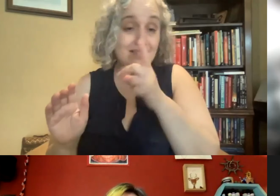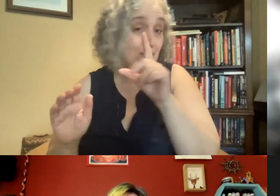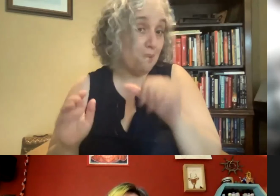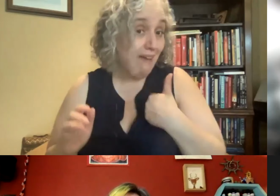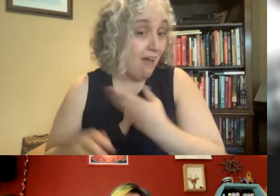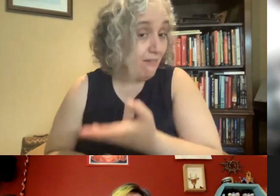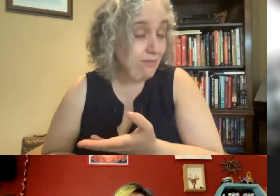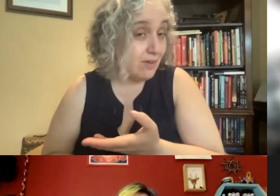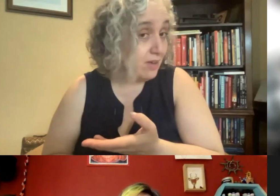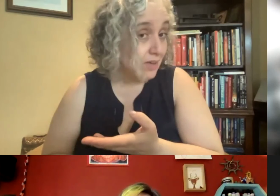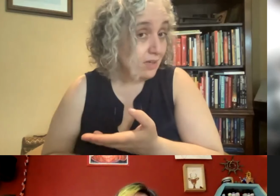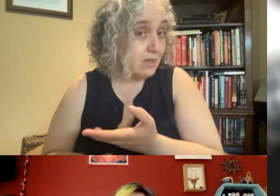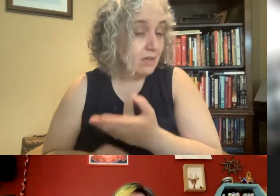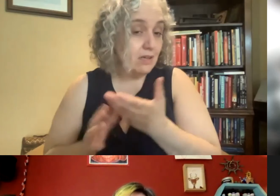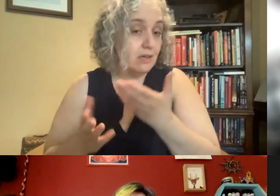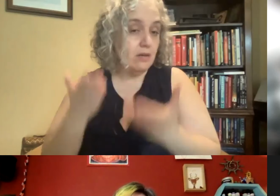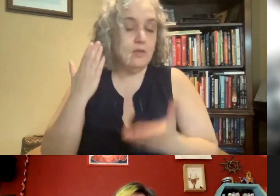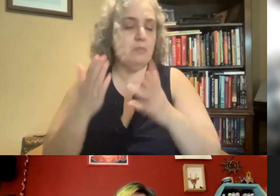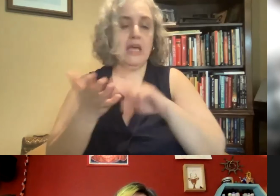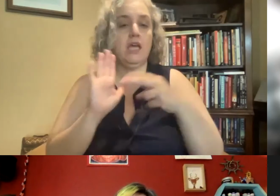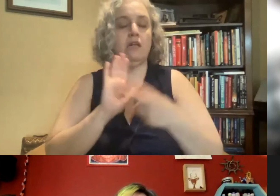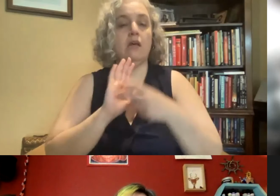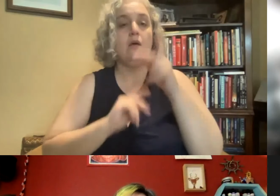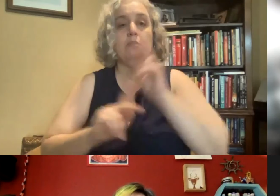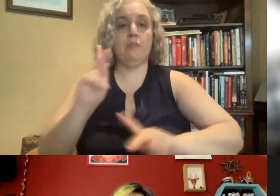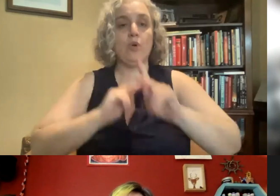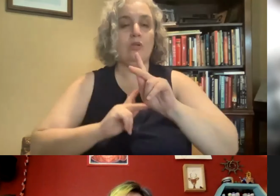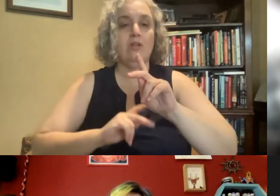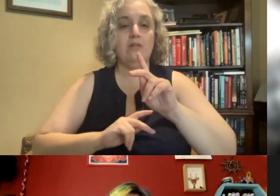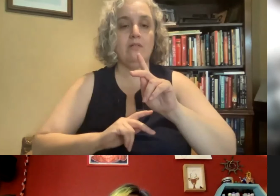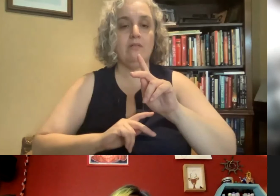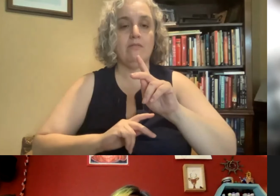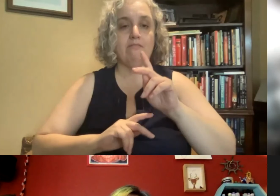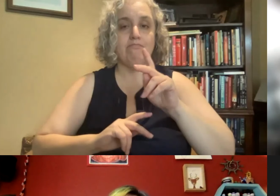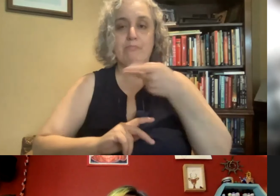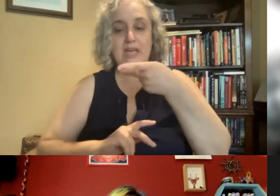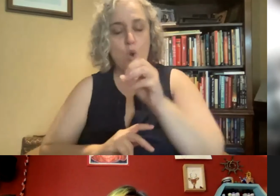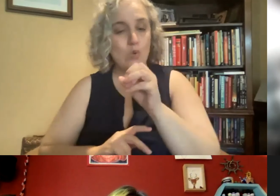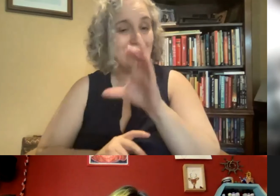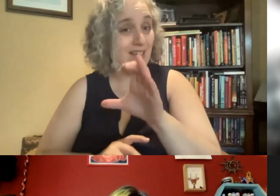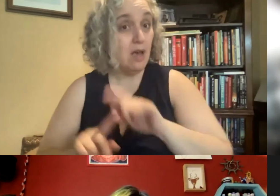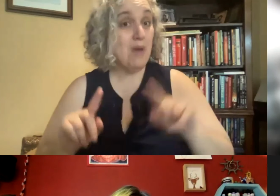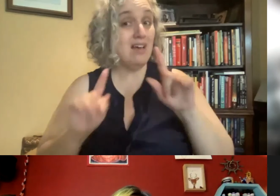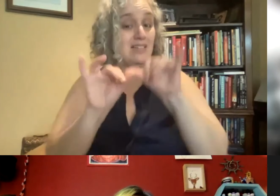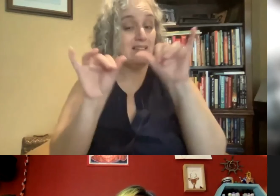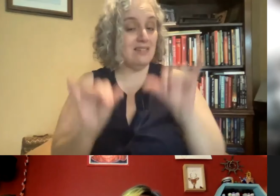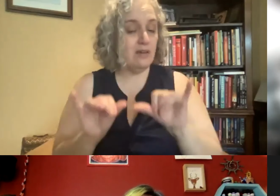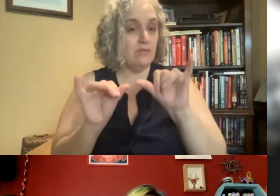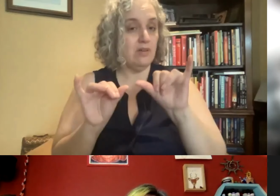there's more prevalence in people of colour, but just due to systemic racism, people are often misdiagnosed or